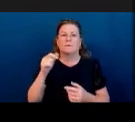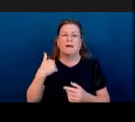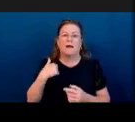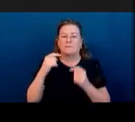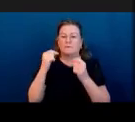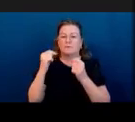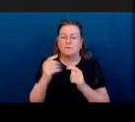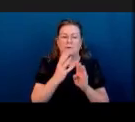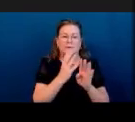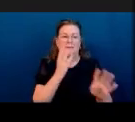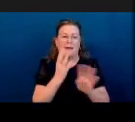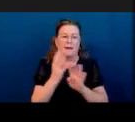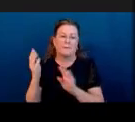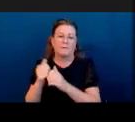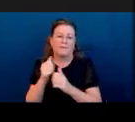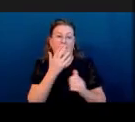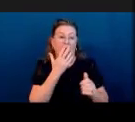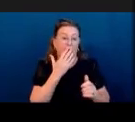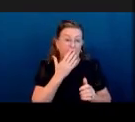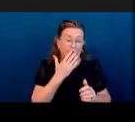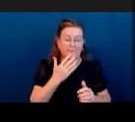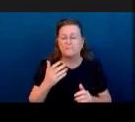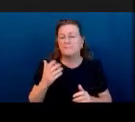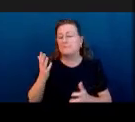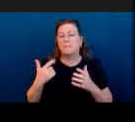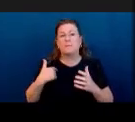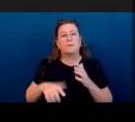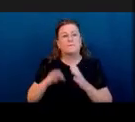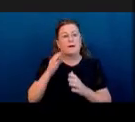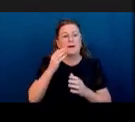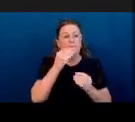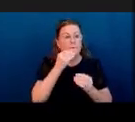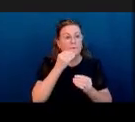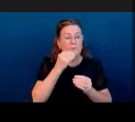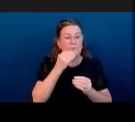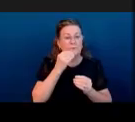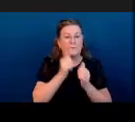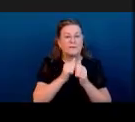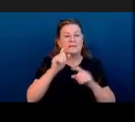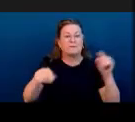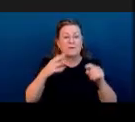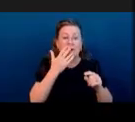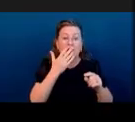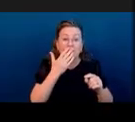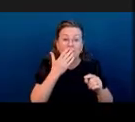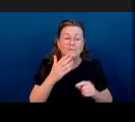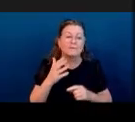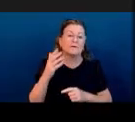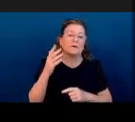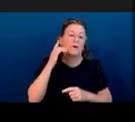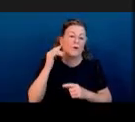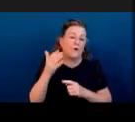in colors. Maybe we'll find food that has different colors. Maybe the goldfish with different colors. We're going to line that